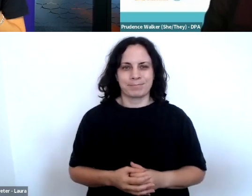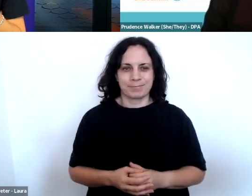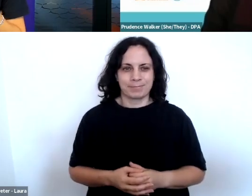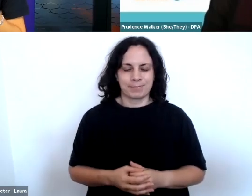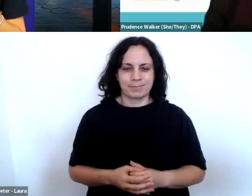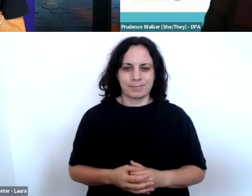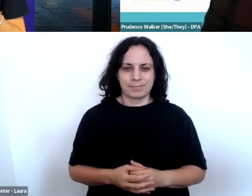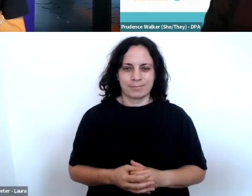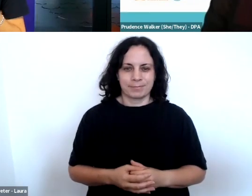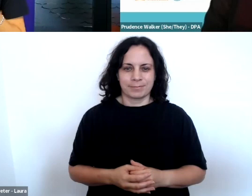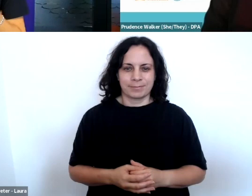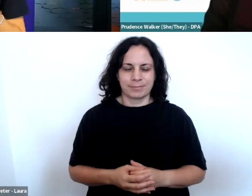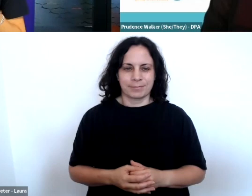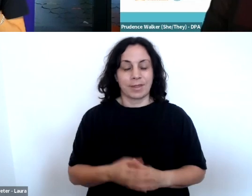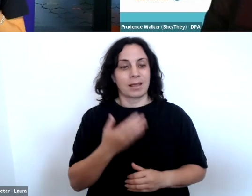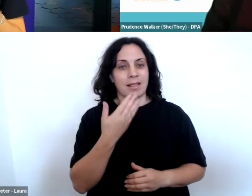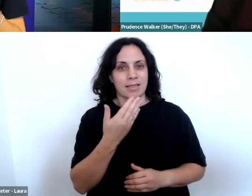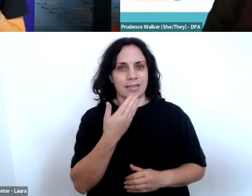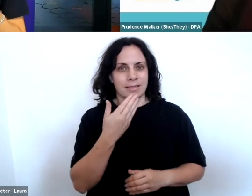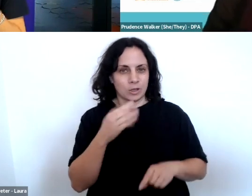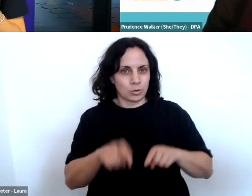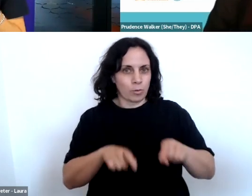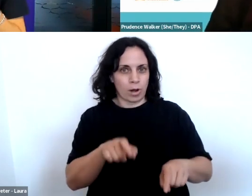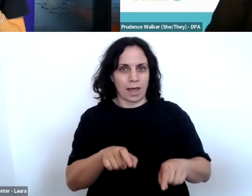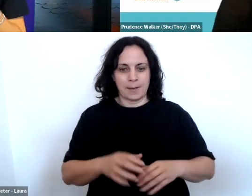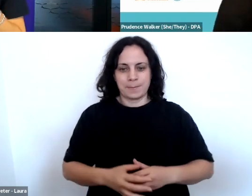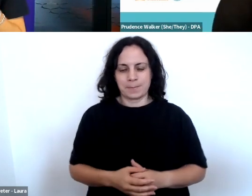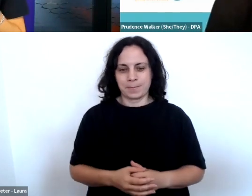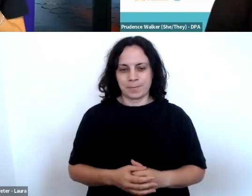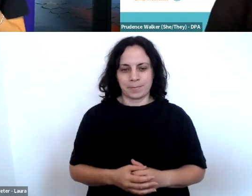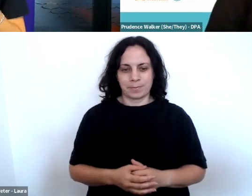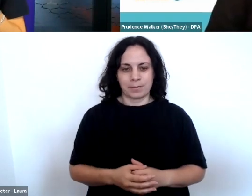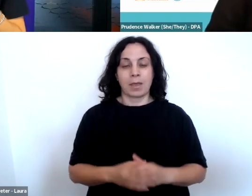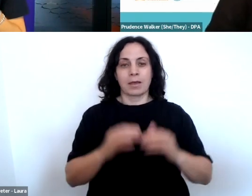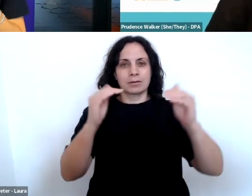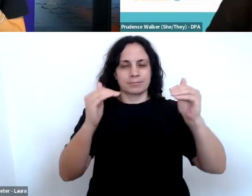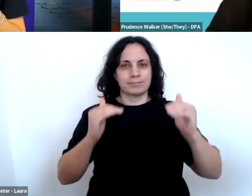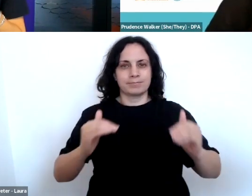Thanks for that Paula. Another question that we had in advance